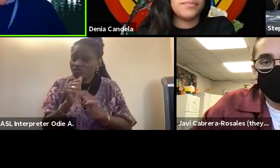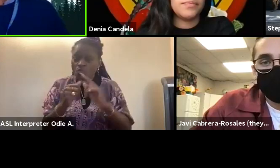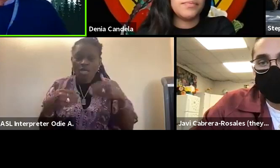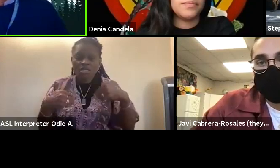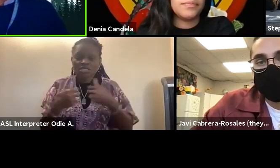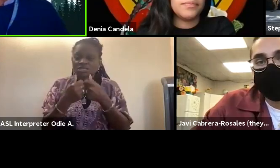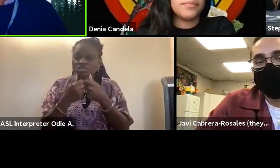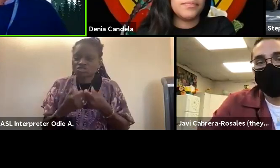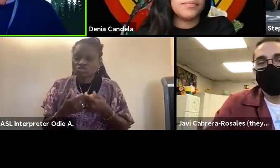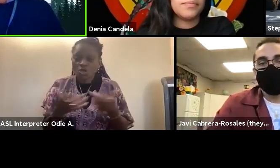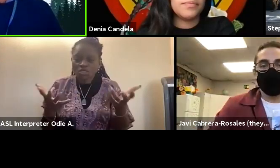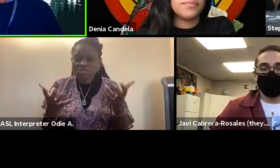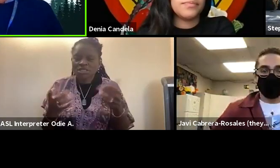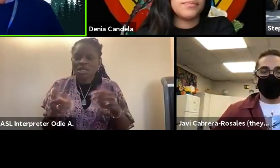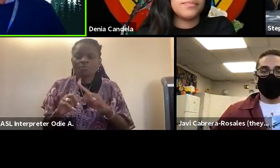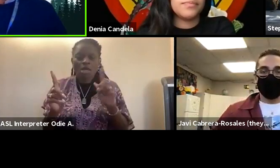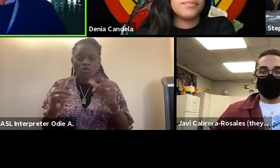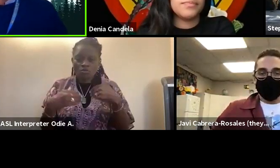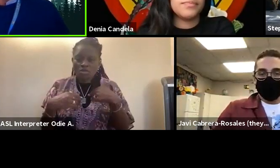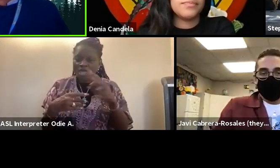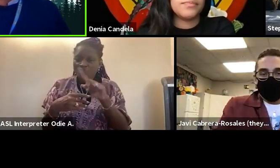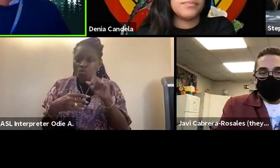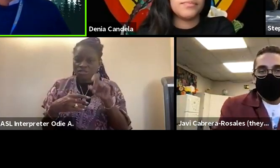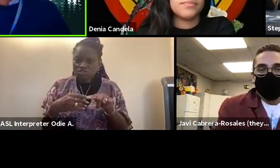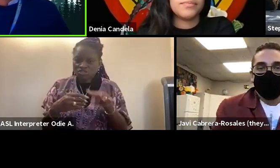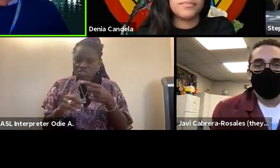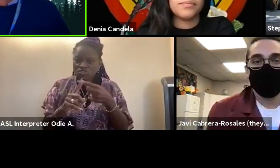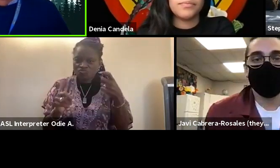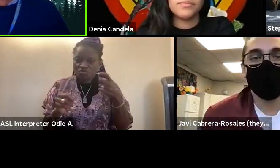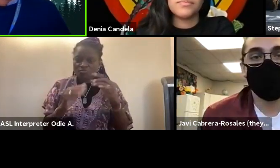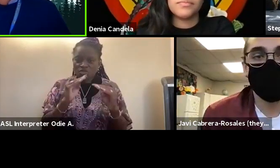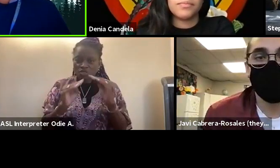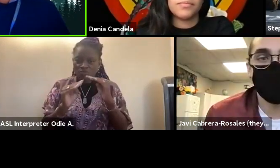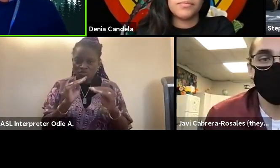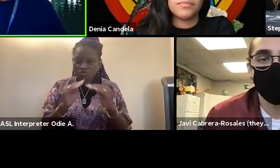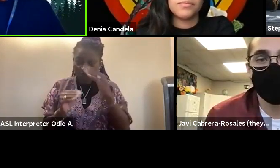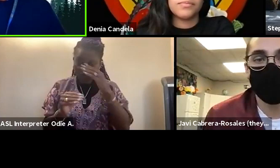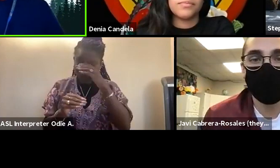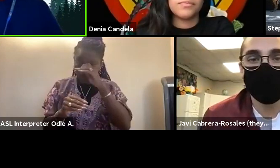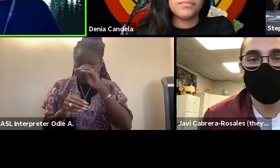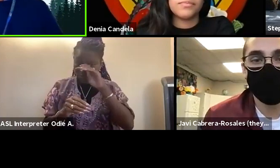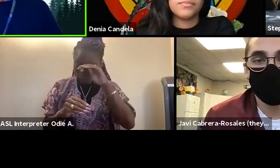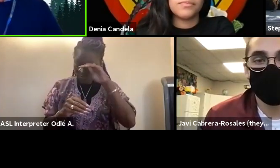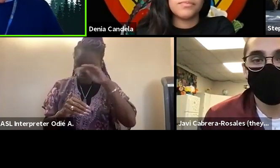questions now from the community and our media partners. First,